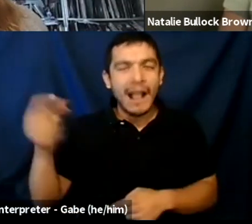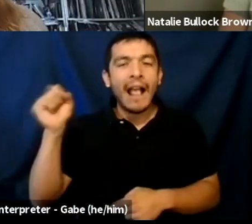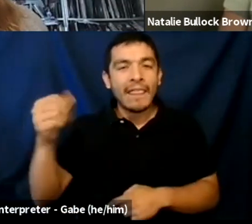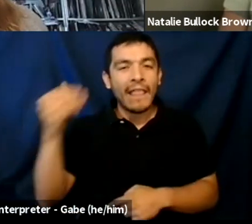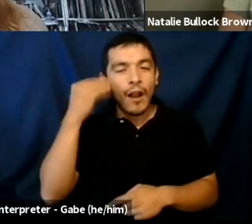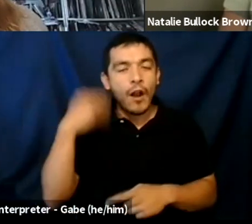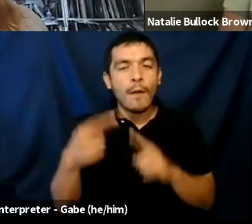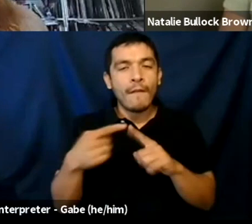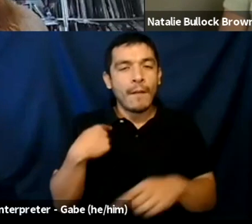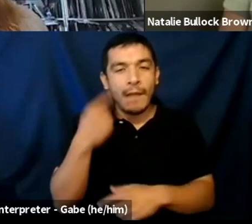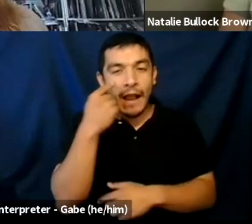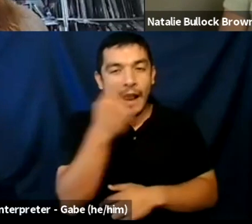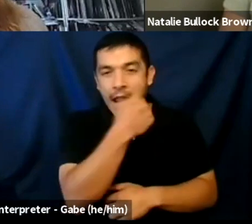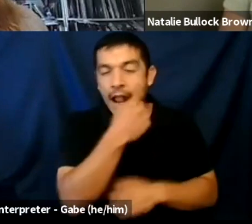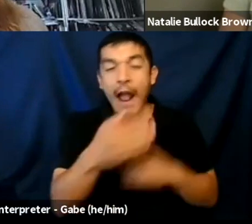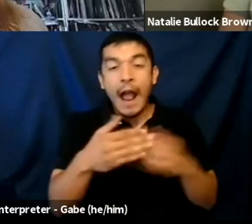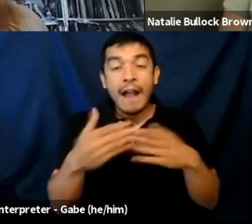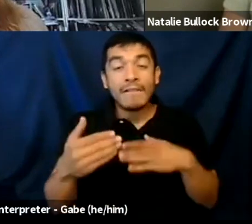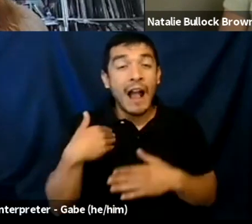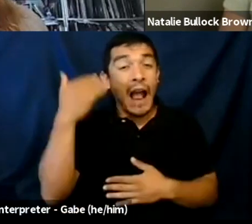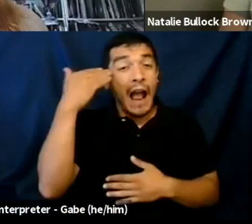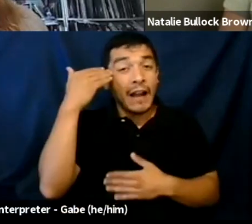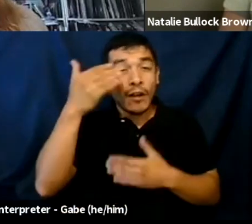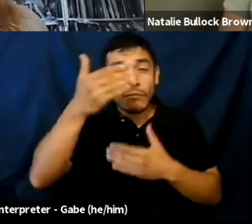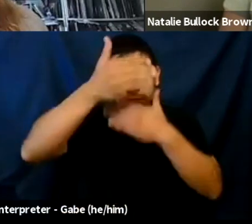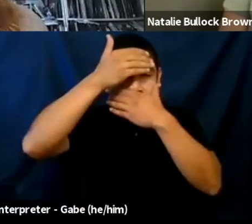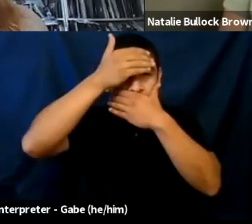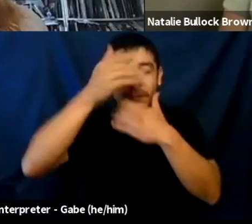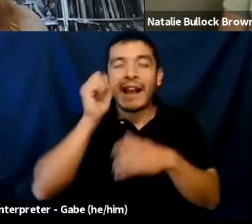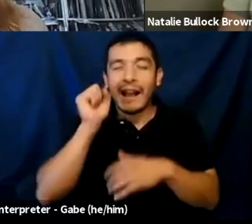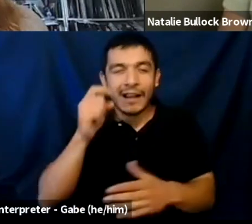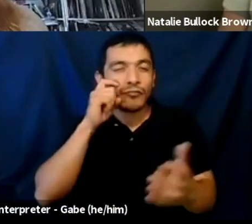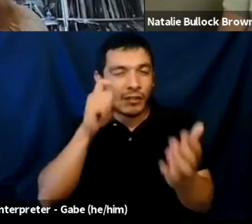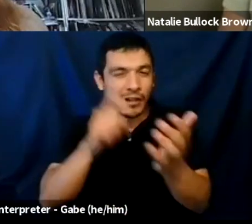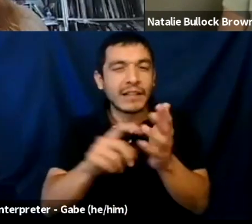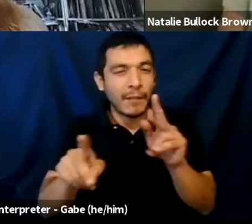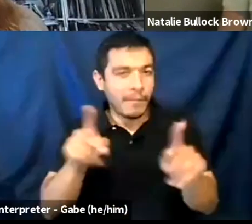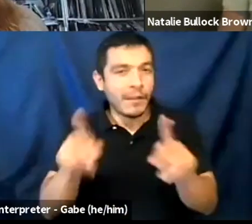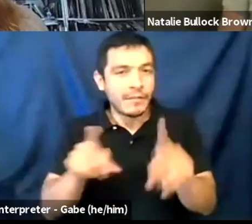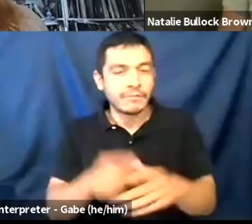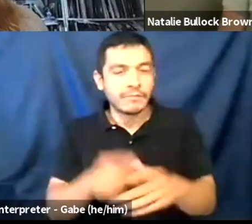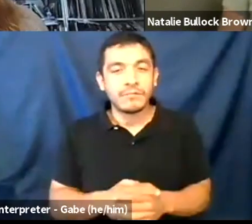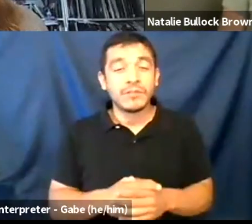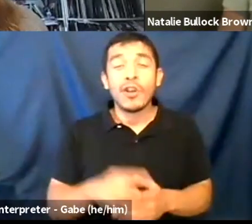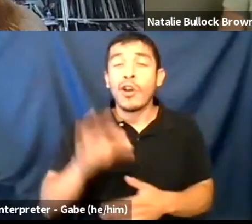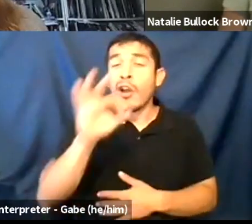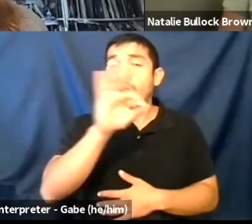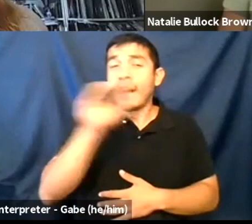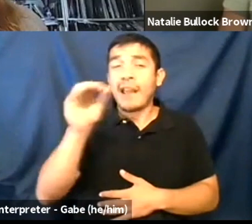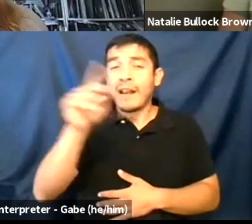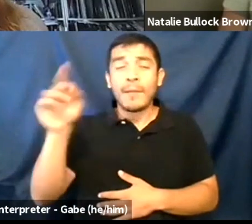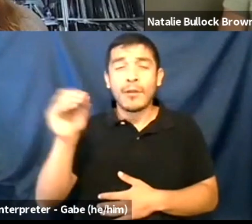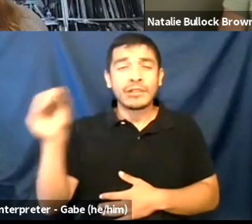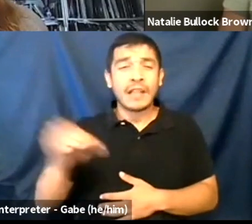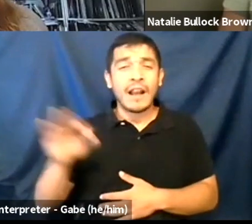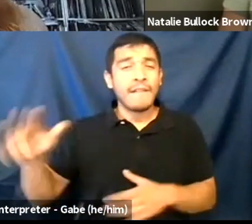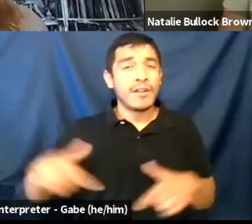"even I know them when they are covered "in just by their eyes." So, 90% of the survivors said that they didn't think